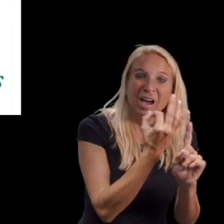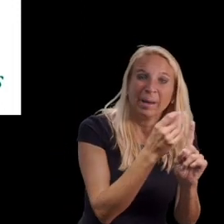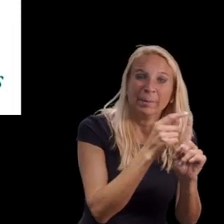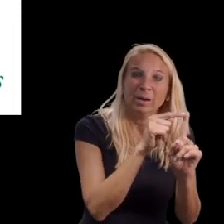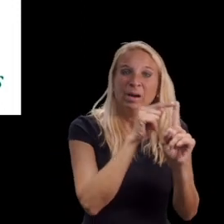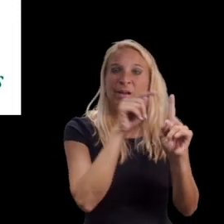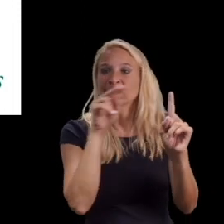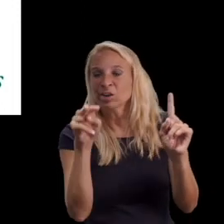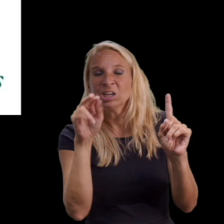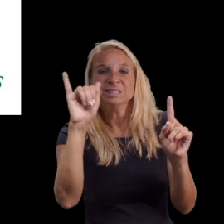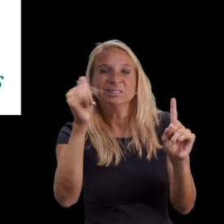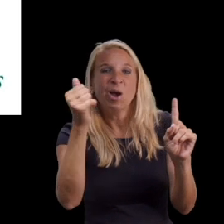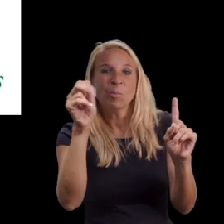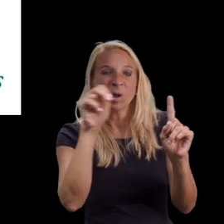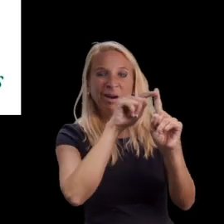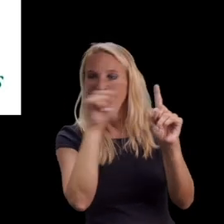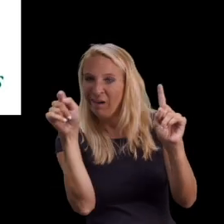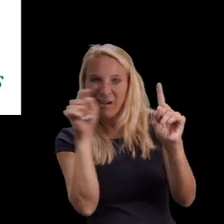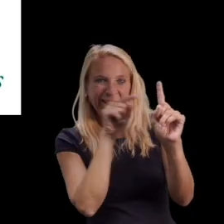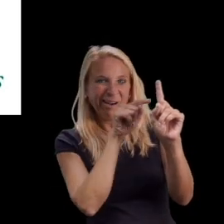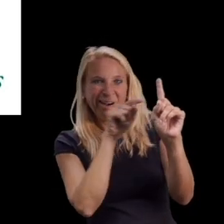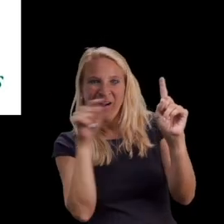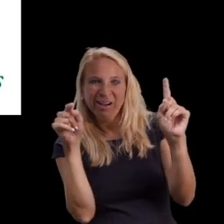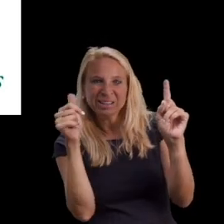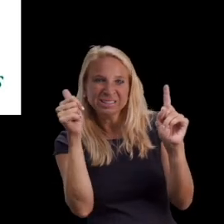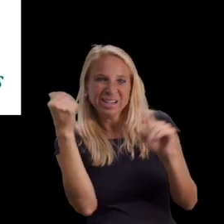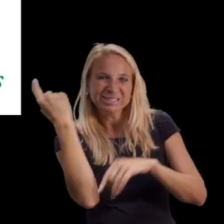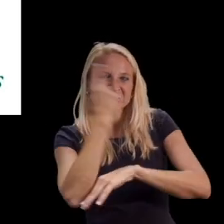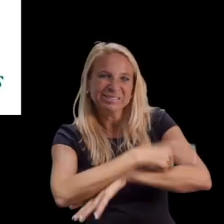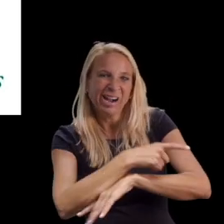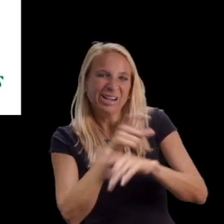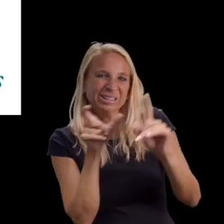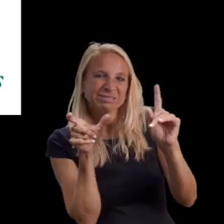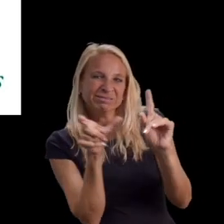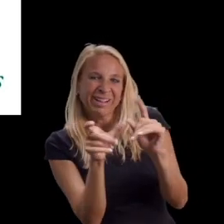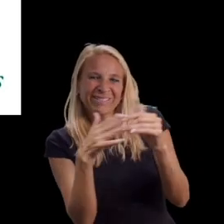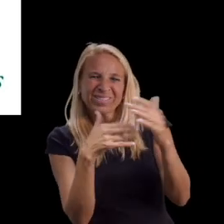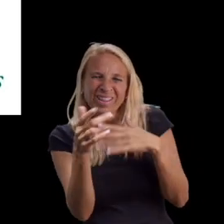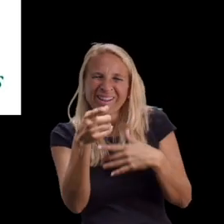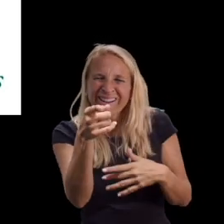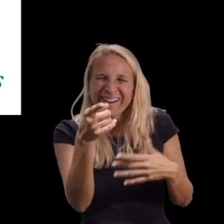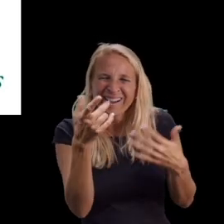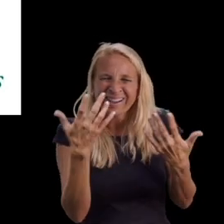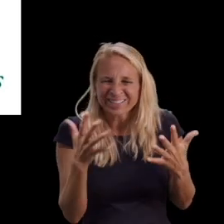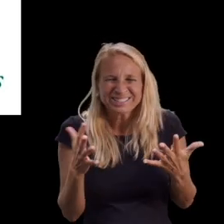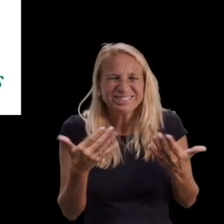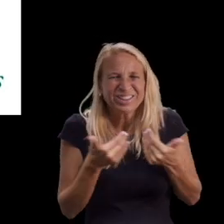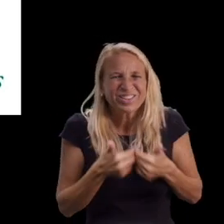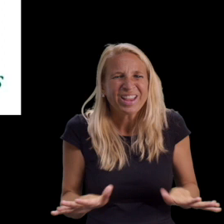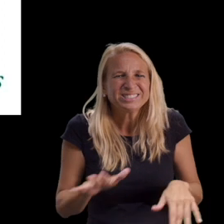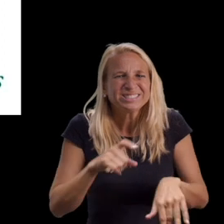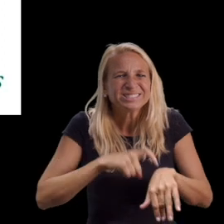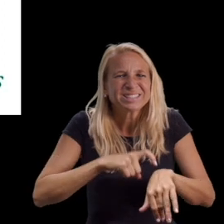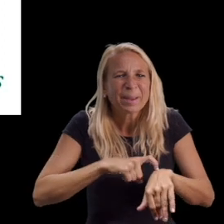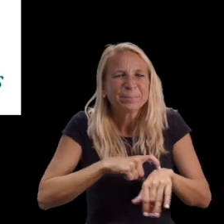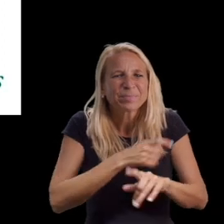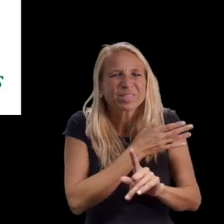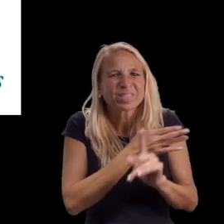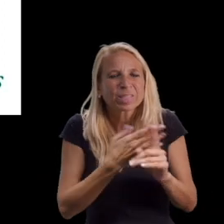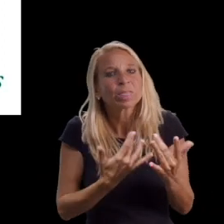then that means you still have to look at the January 9th date on the letter and you have 10 days from that date, even though you lost time